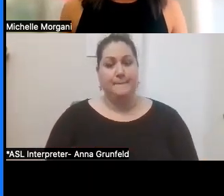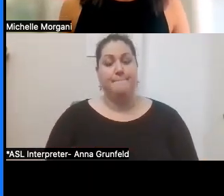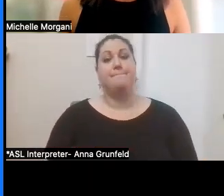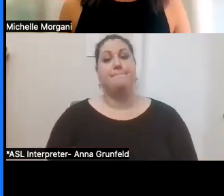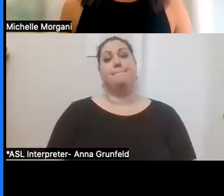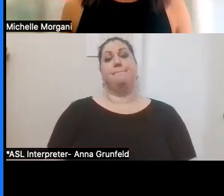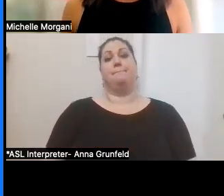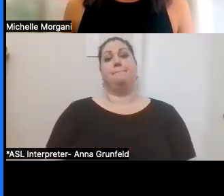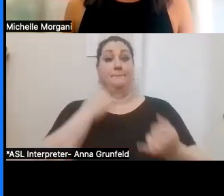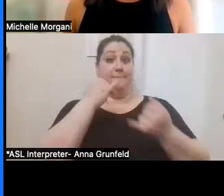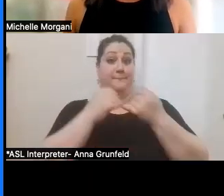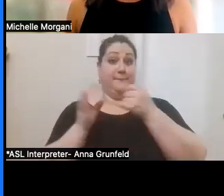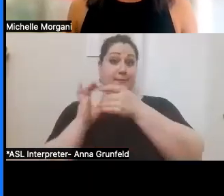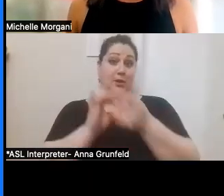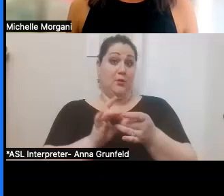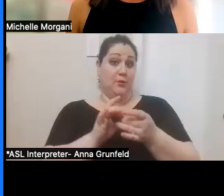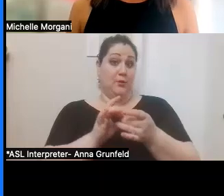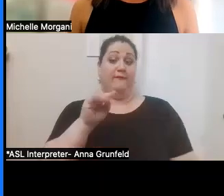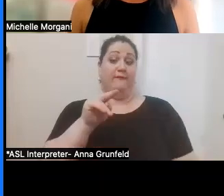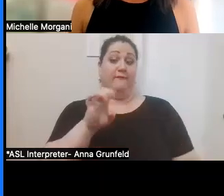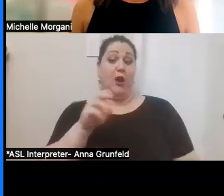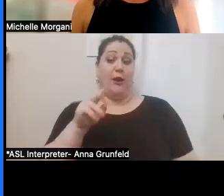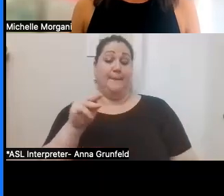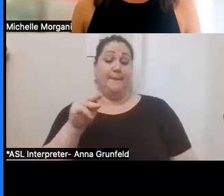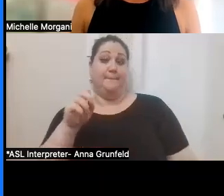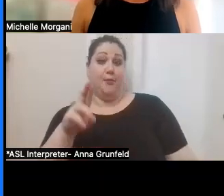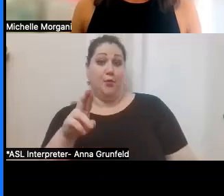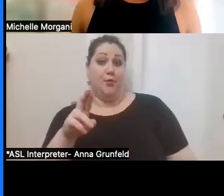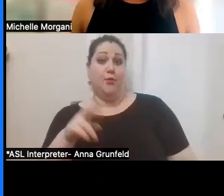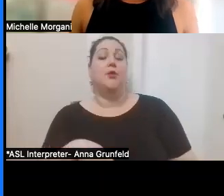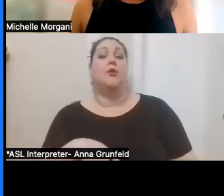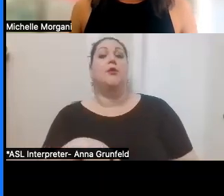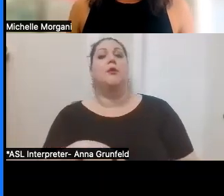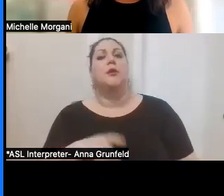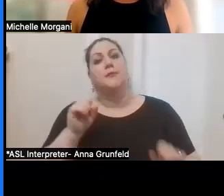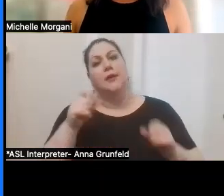thinking about other adaptive technologies such as compression gloves that the student